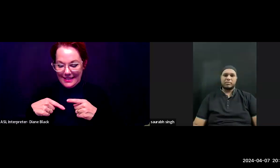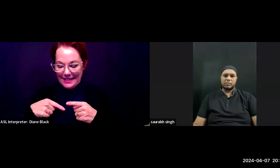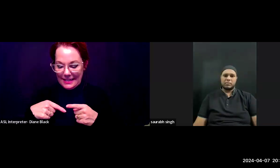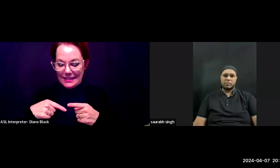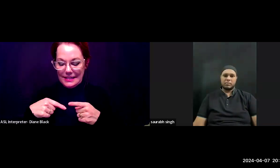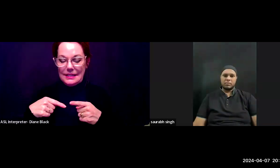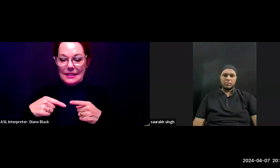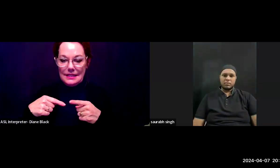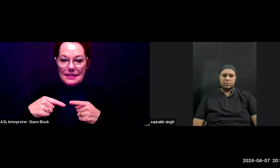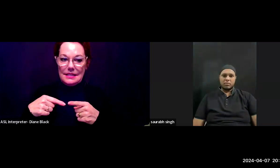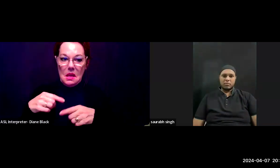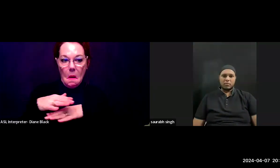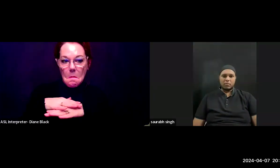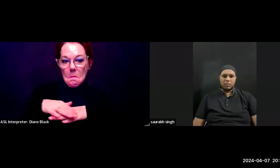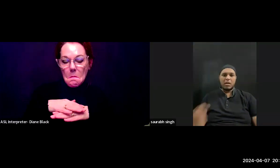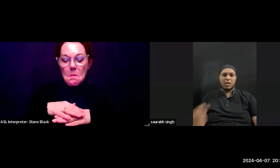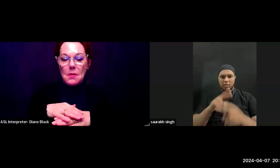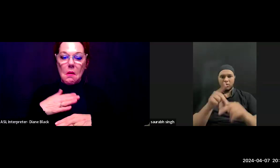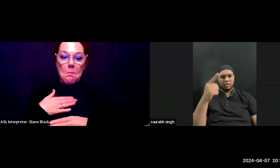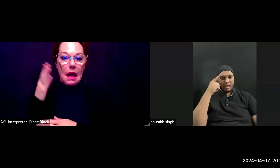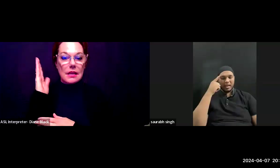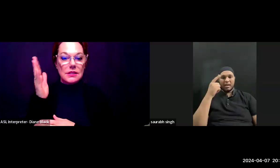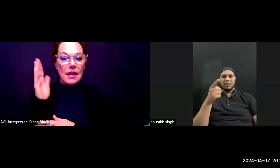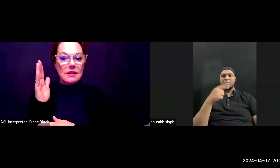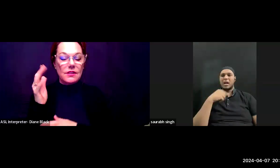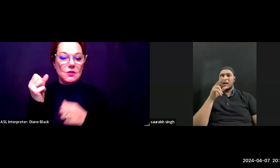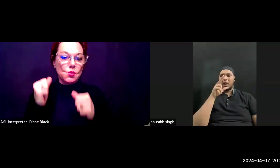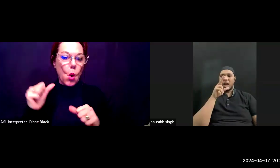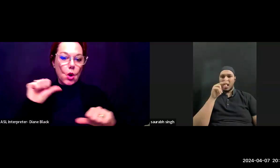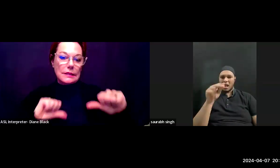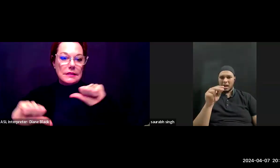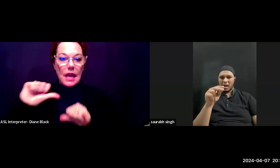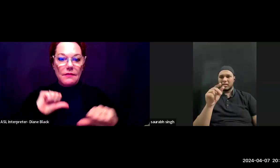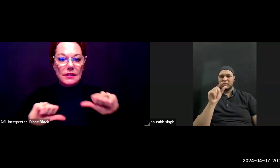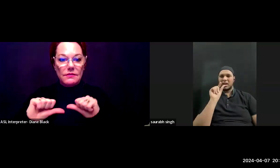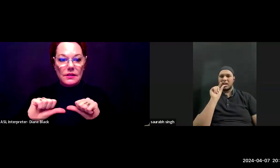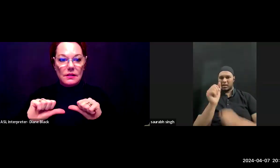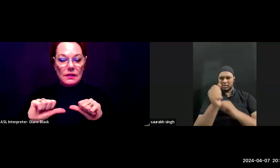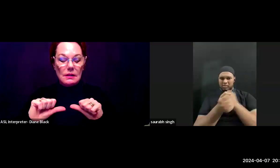my talk is very scientific, you can note down points and you can ask me those questions where